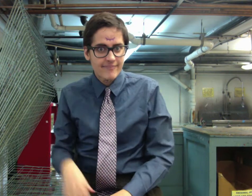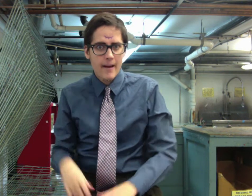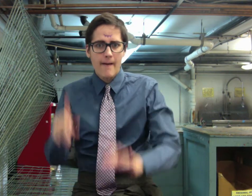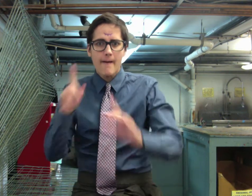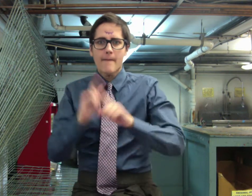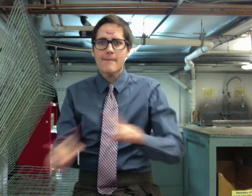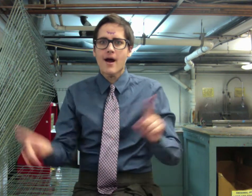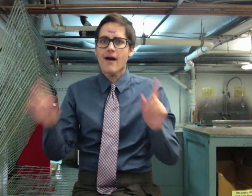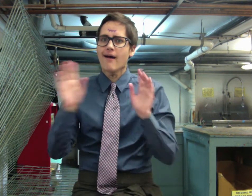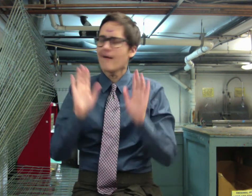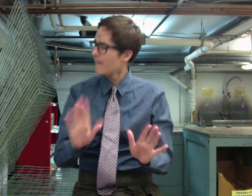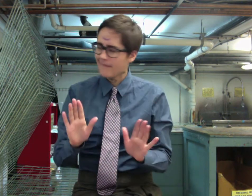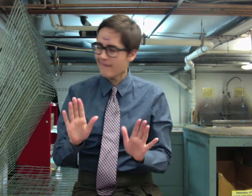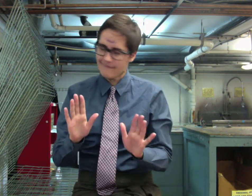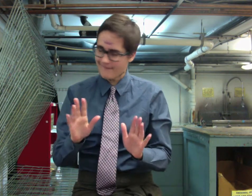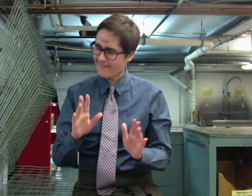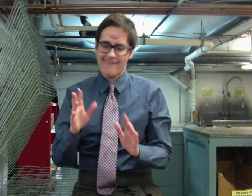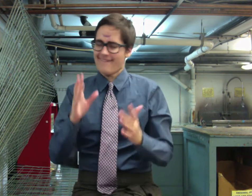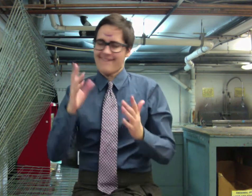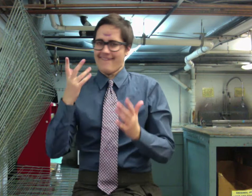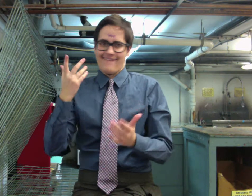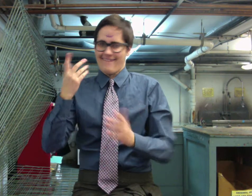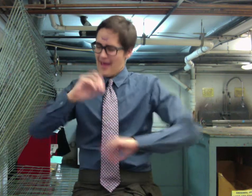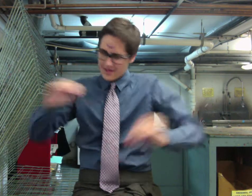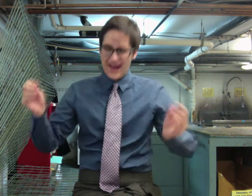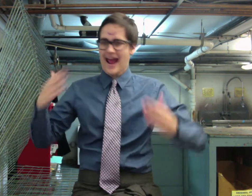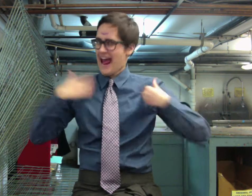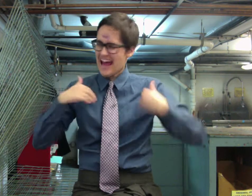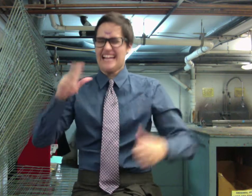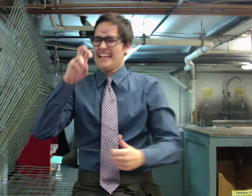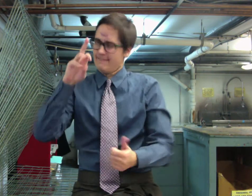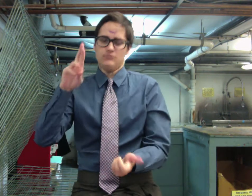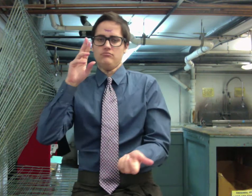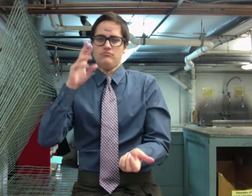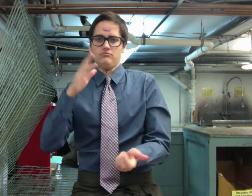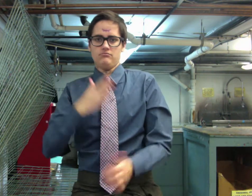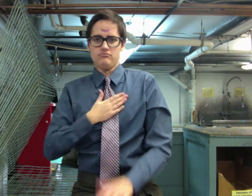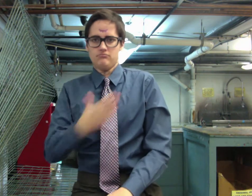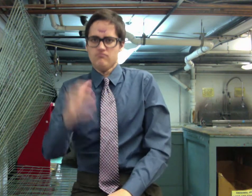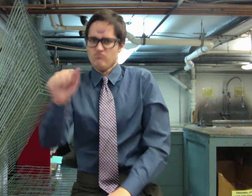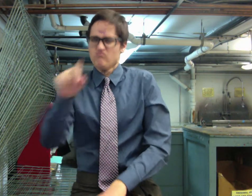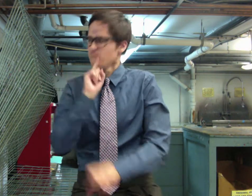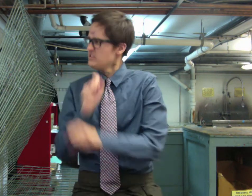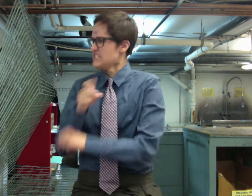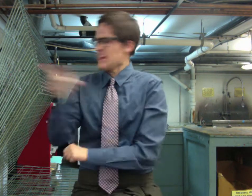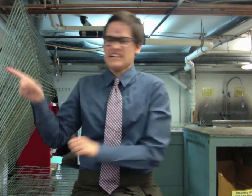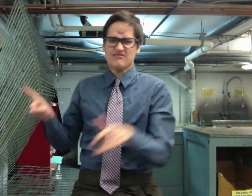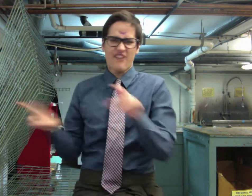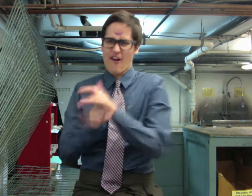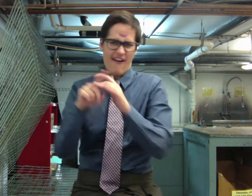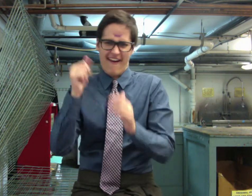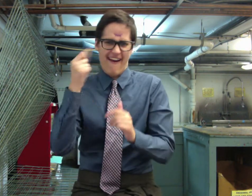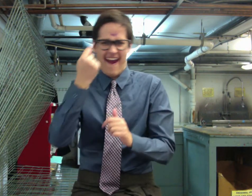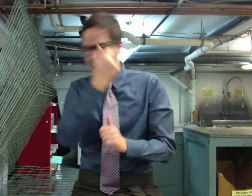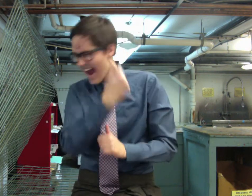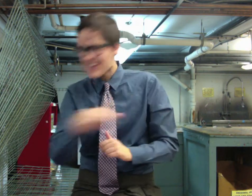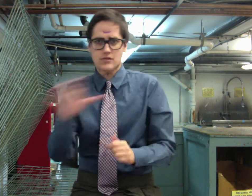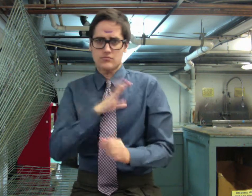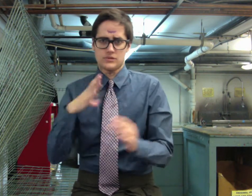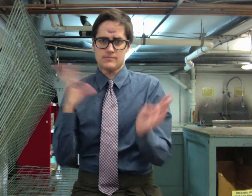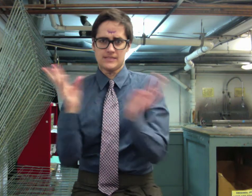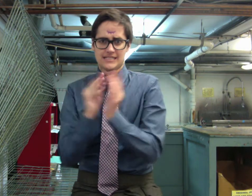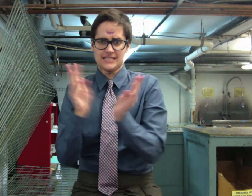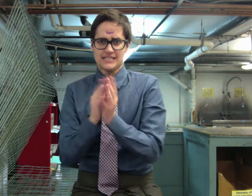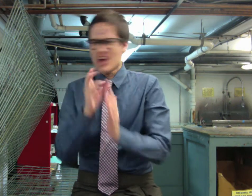although no angel is admitted to have been present for the City Council meeting,